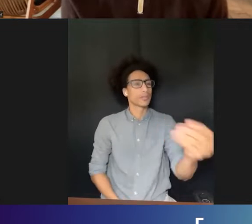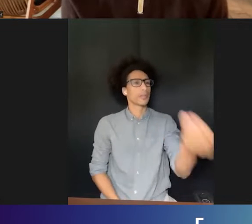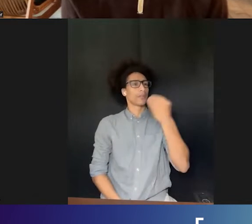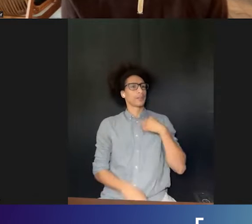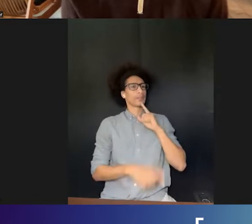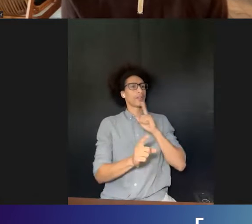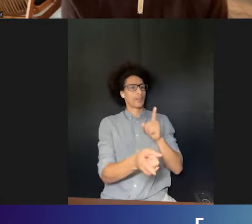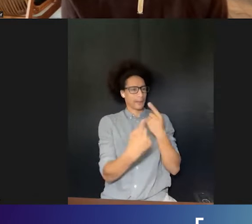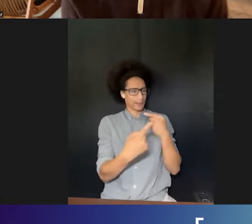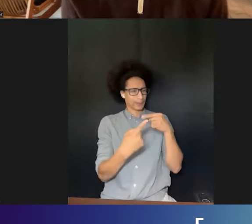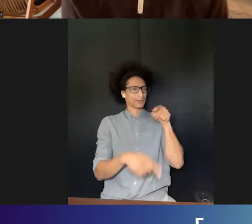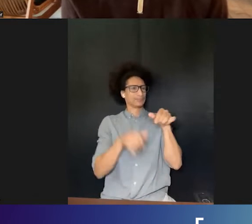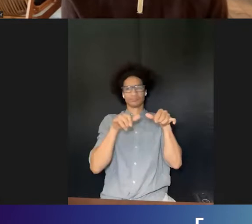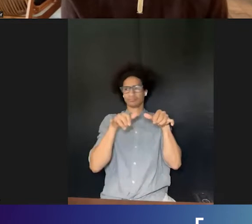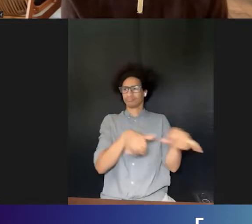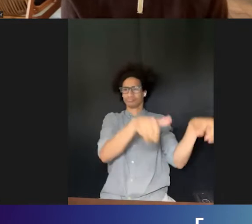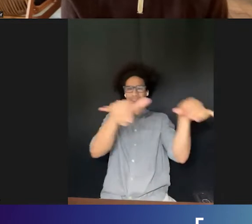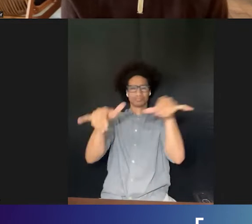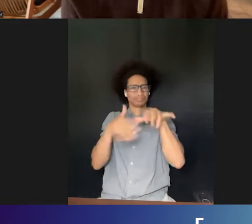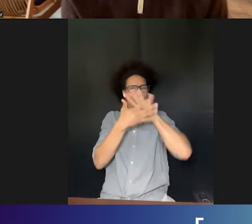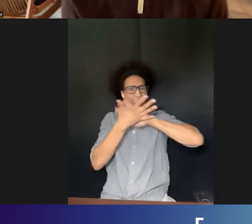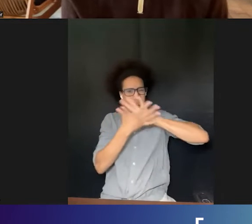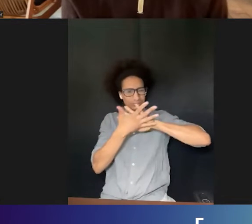to be in a situation where a distributor, you know, will